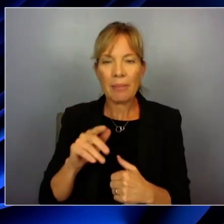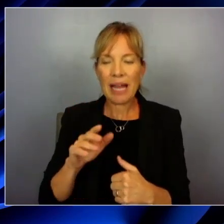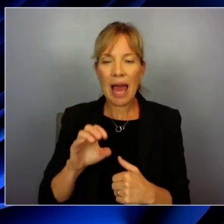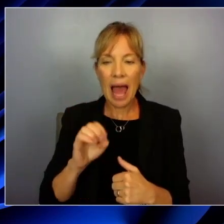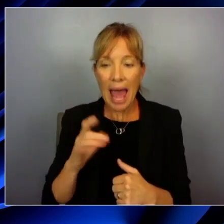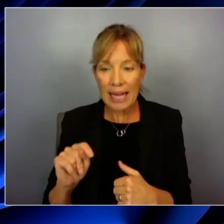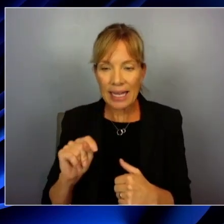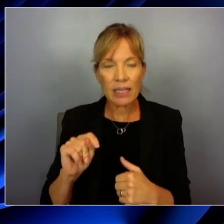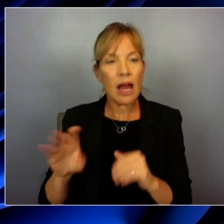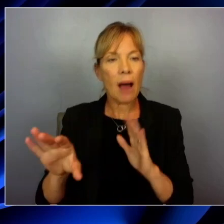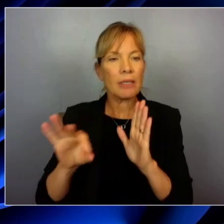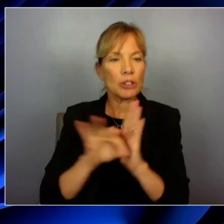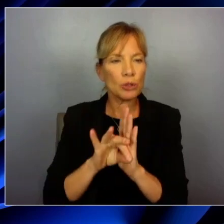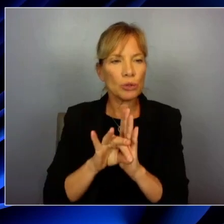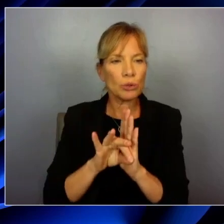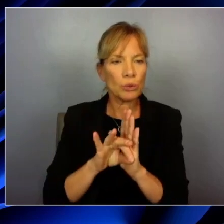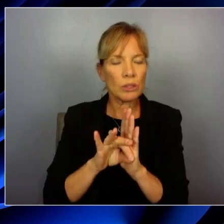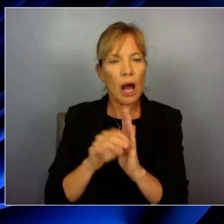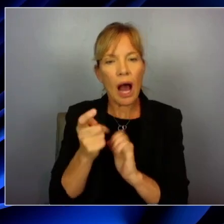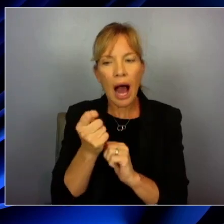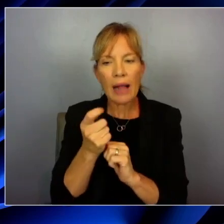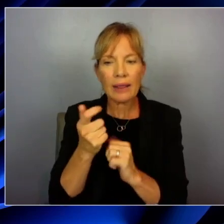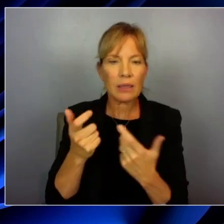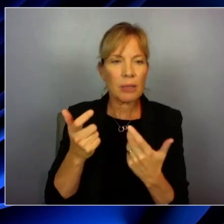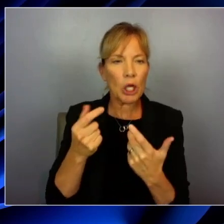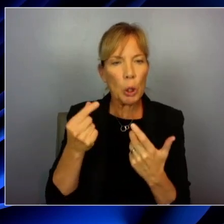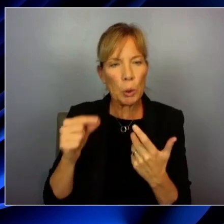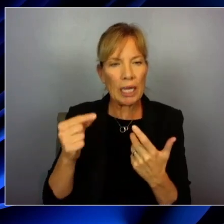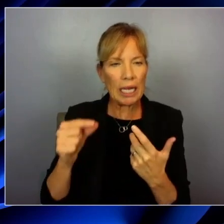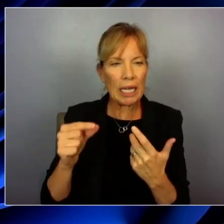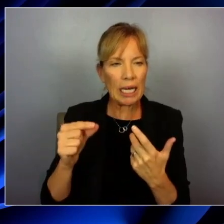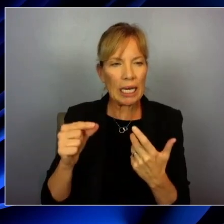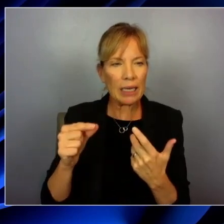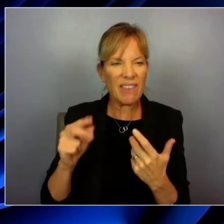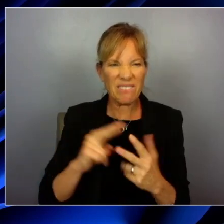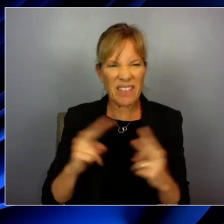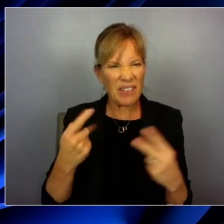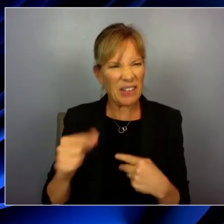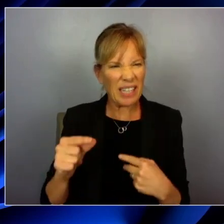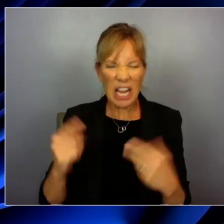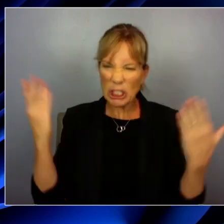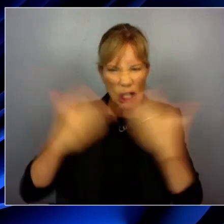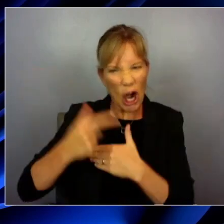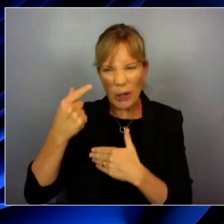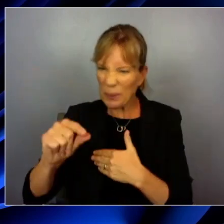and choose slightly green. Very green, nice dark green color for the background